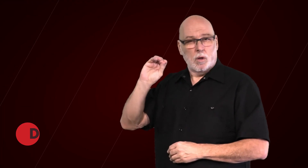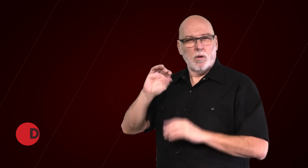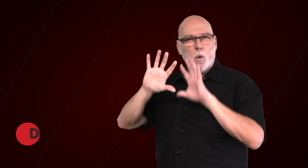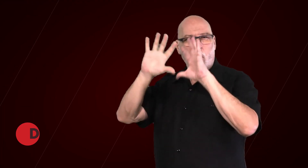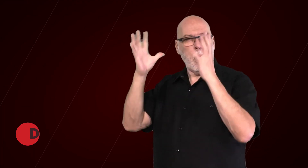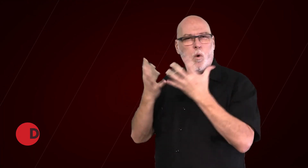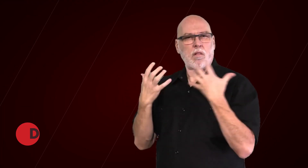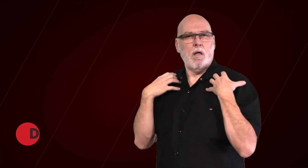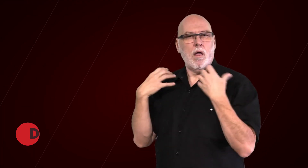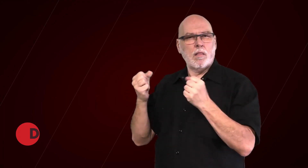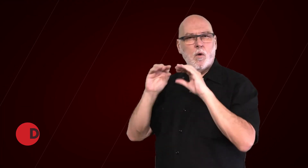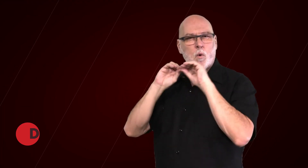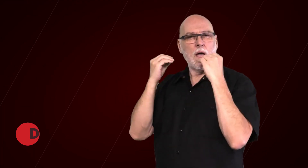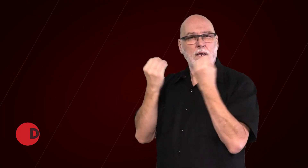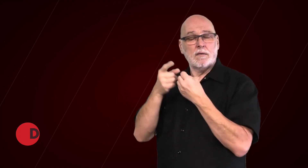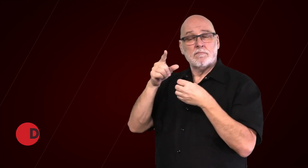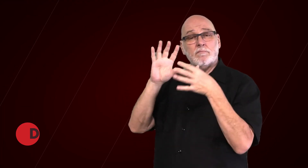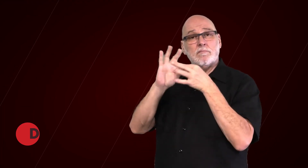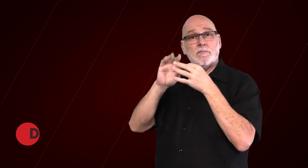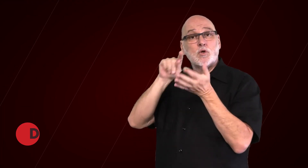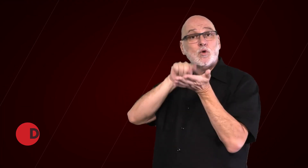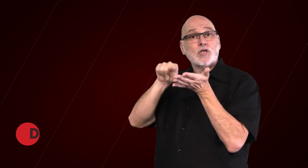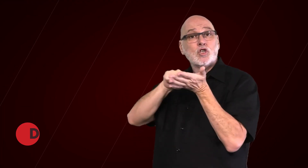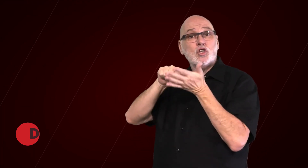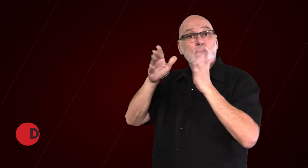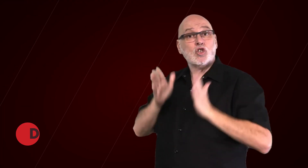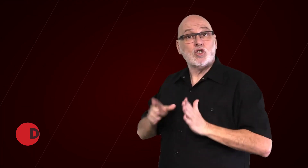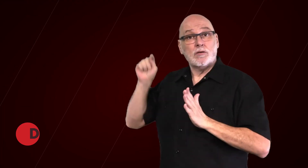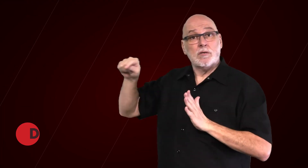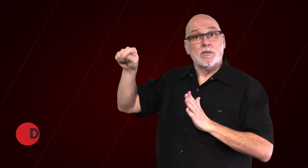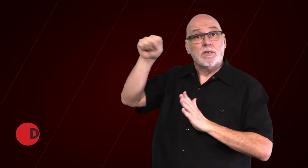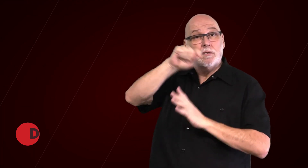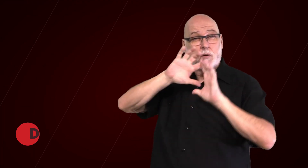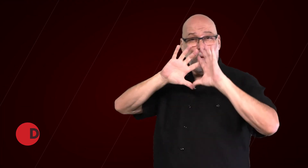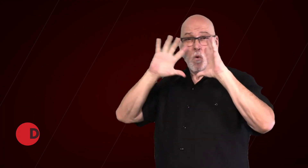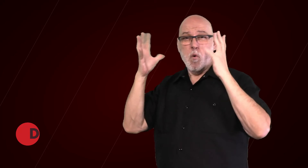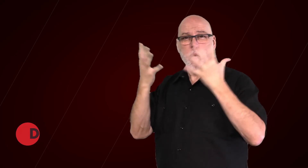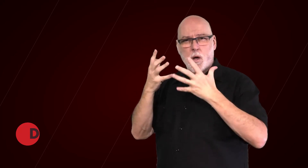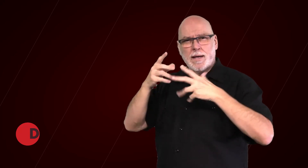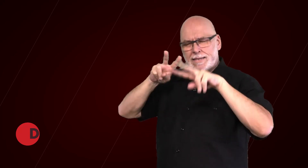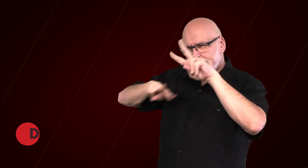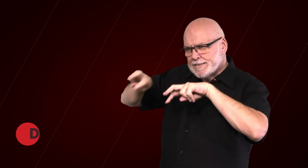[Anselmo]: The World Health Organization says researchers around the world